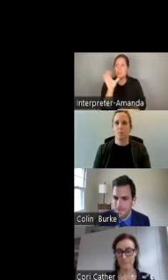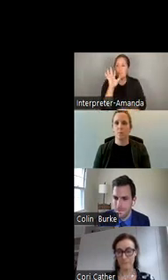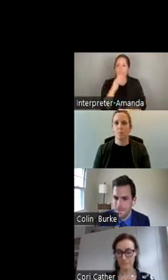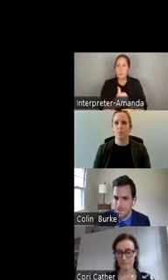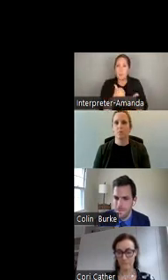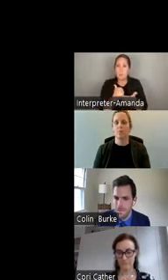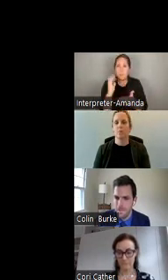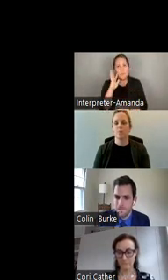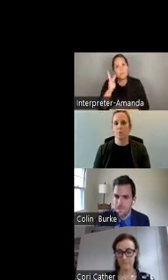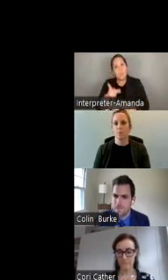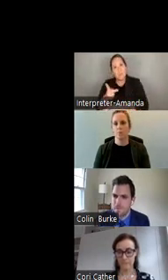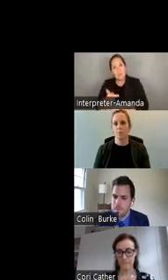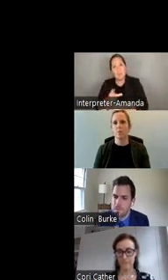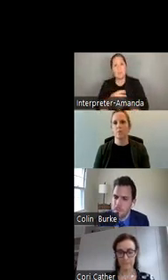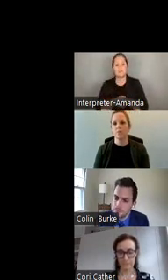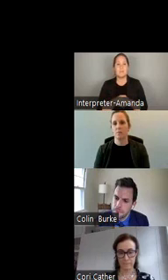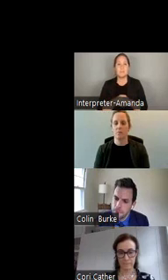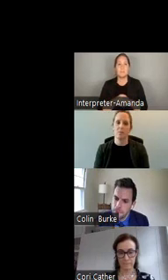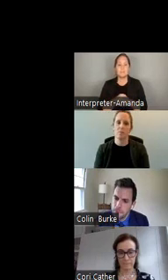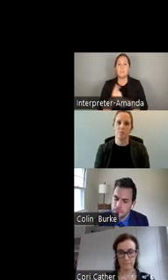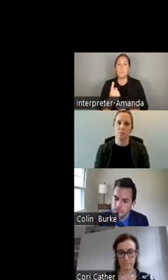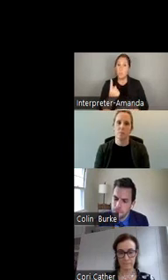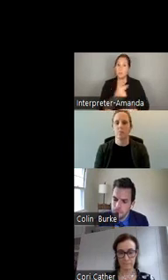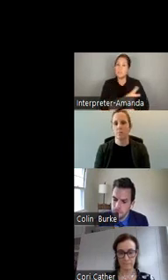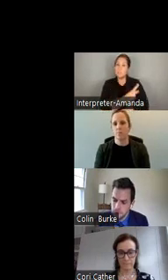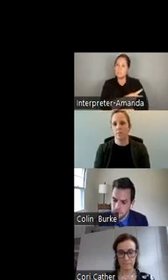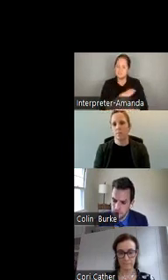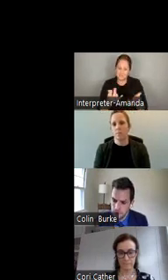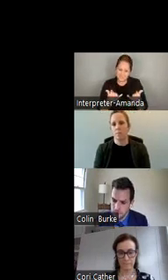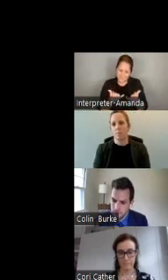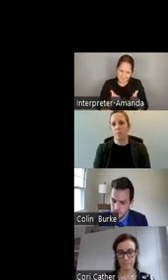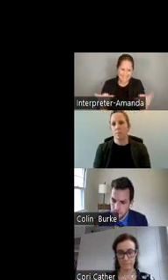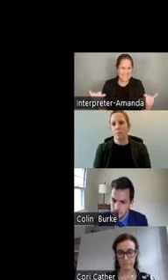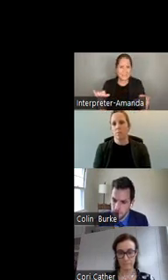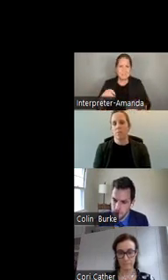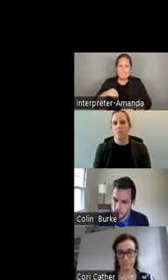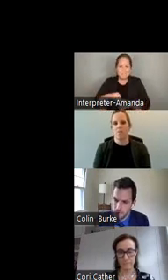cases for a patients just you know who still somehow have it in in them to be kind and to